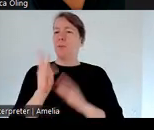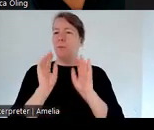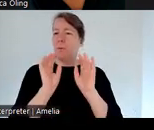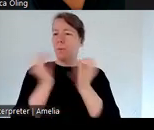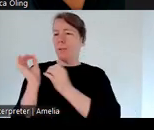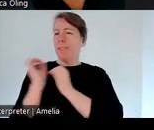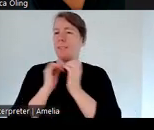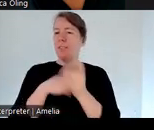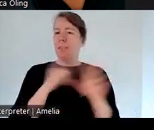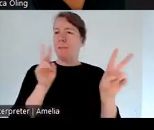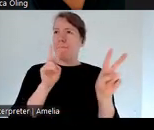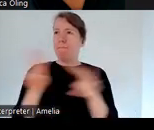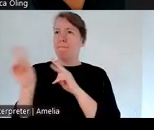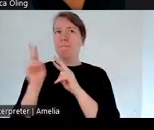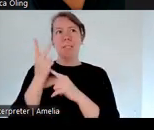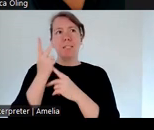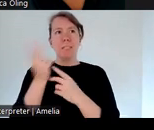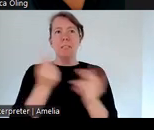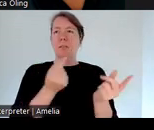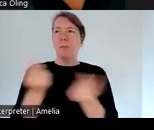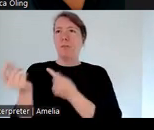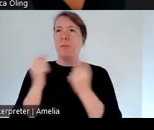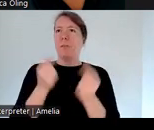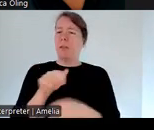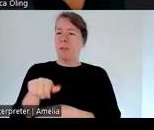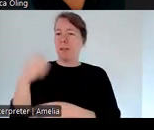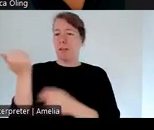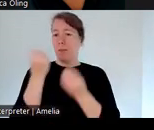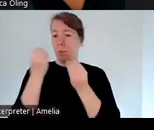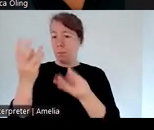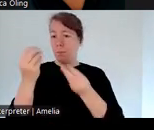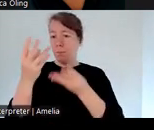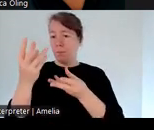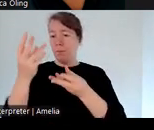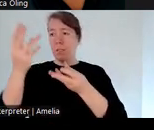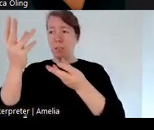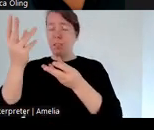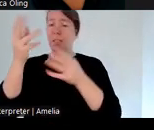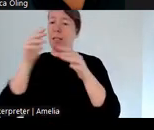And I think there are other important library accessibility collaborations that, um, your organization could look at